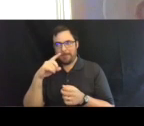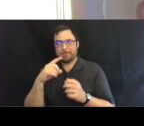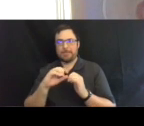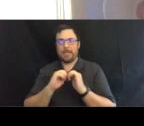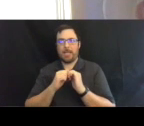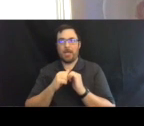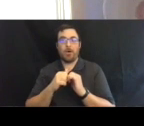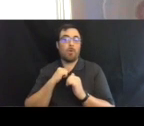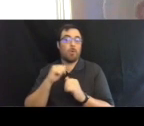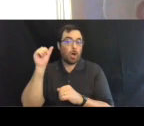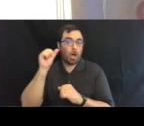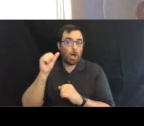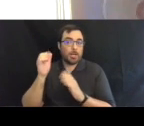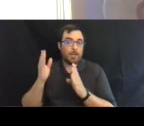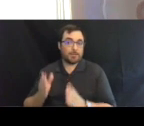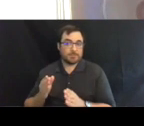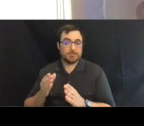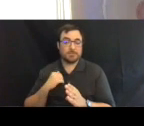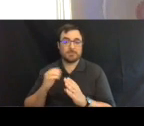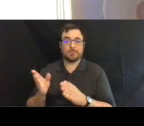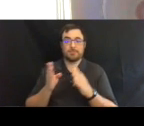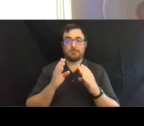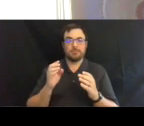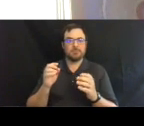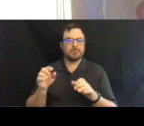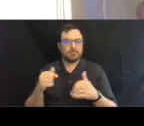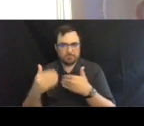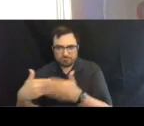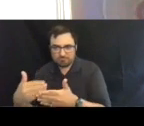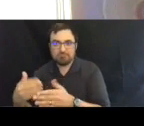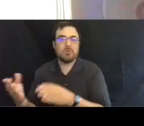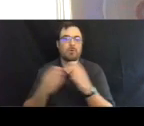audiologists might do this versus teachers of the deaf or